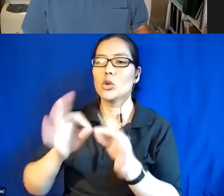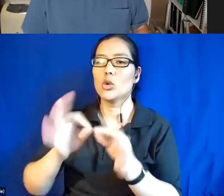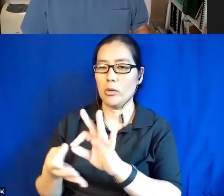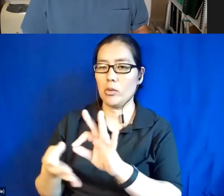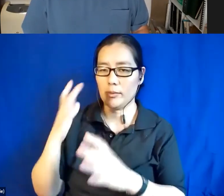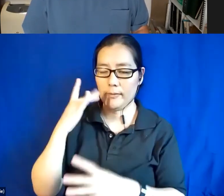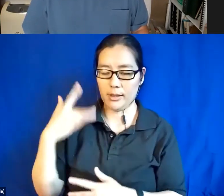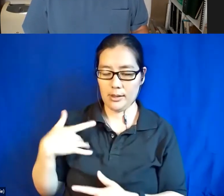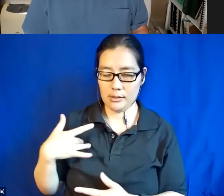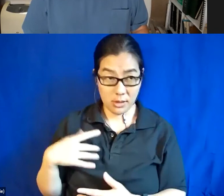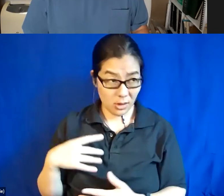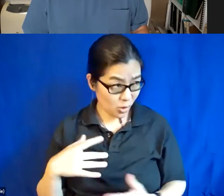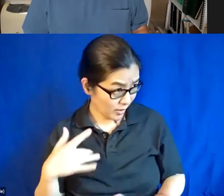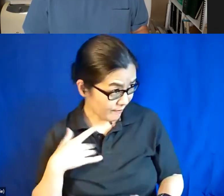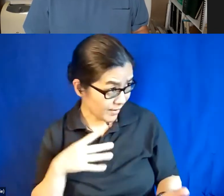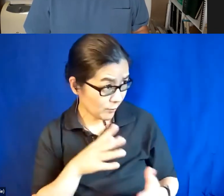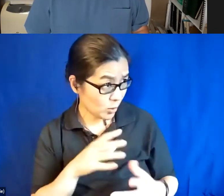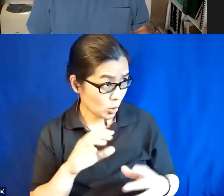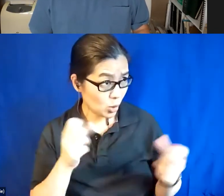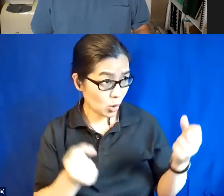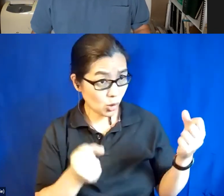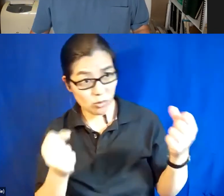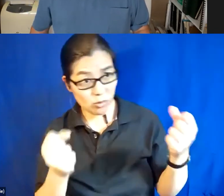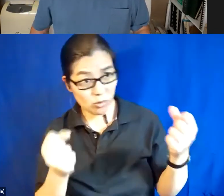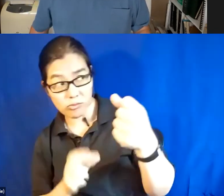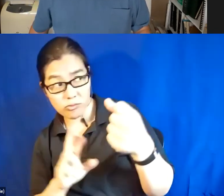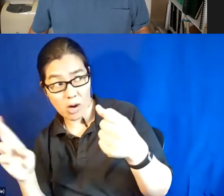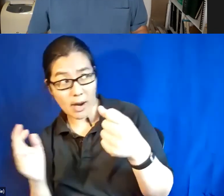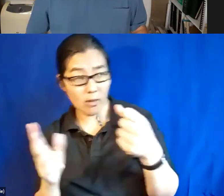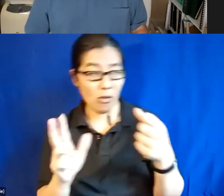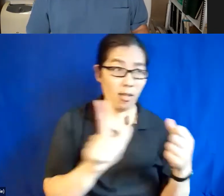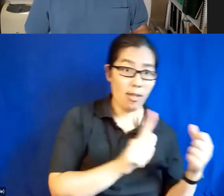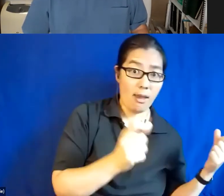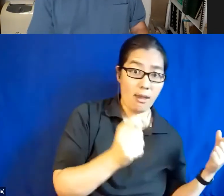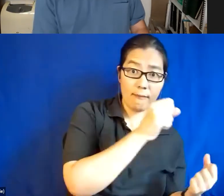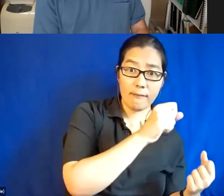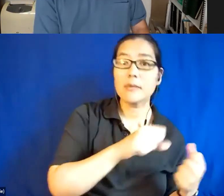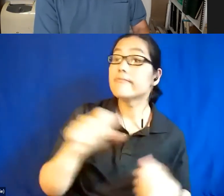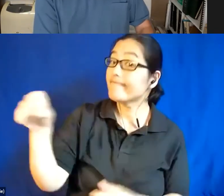Matthew Shifrin: Uh-huh. >>>: That's super cool. I feel like